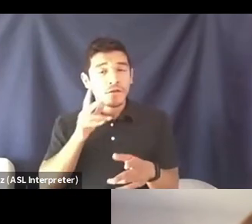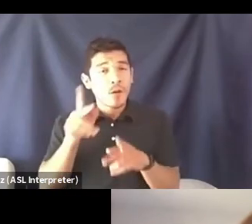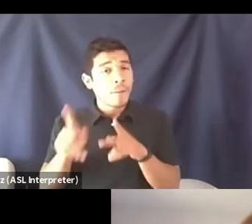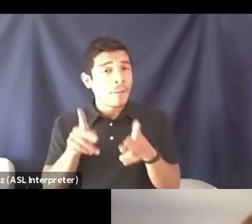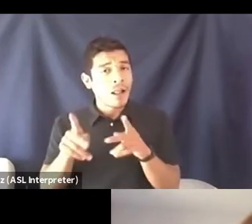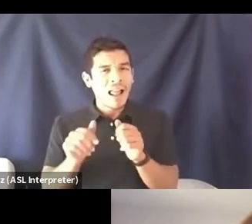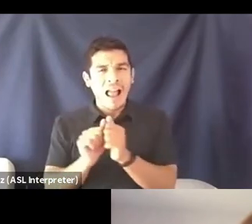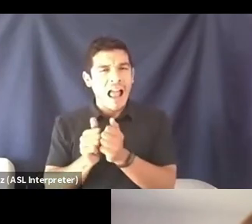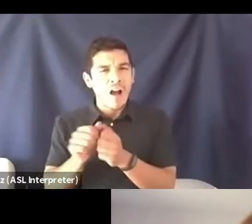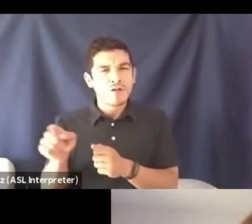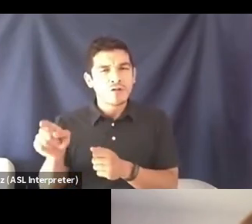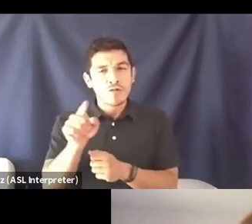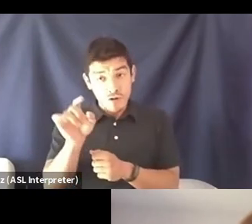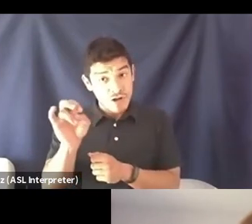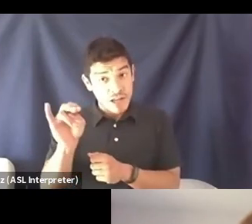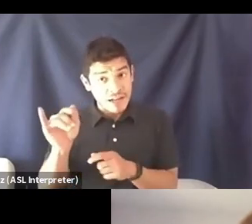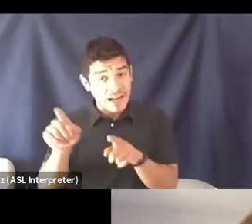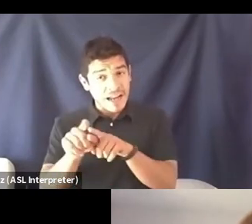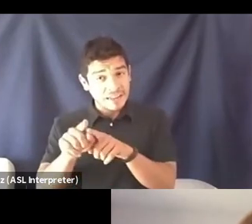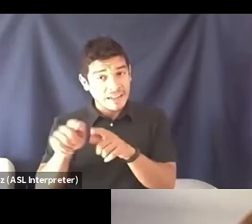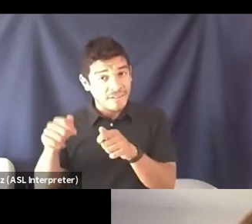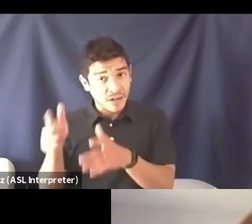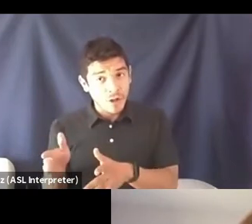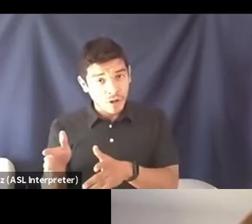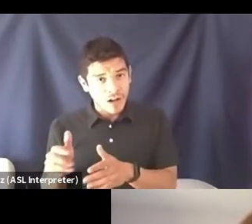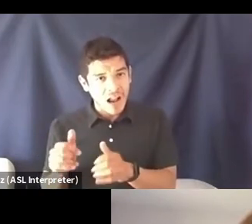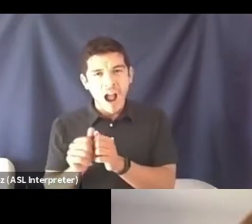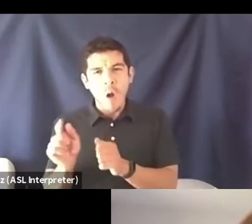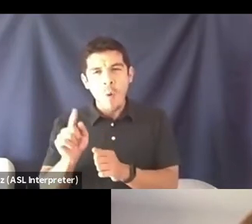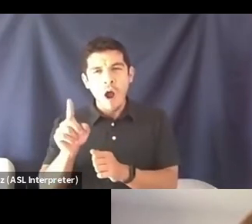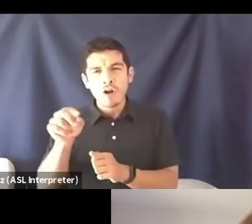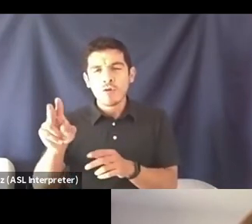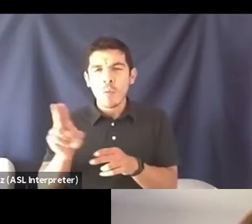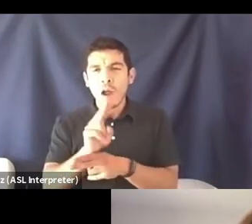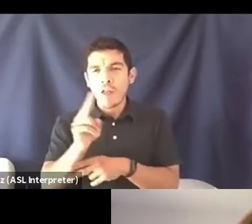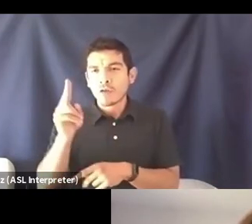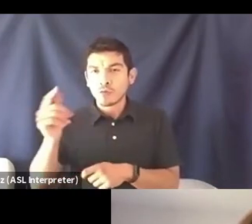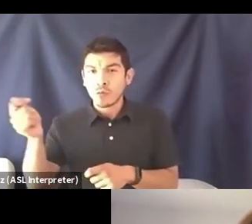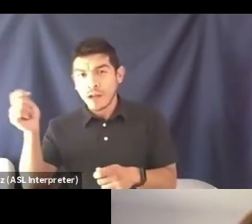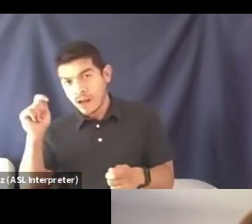How do you Jenny, how do you wear the two hats of being the filmmaker,